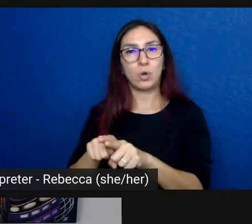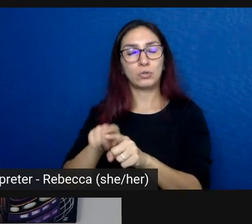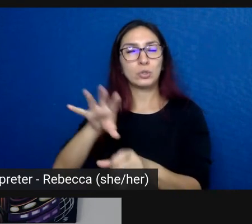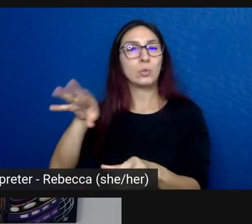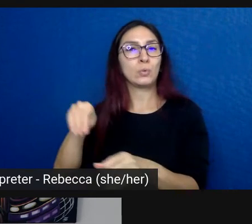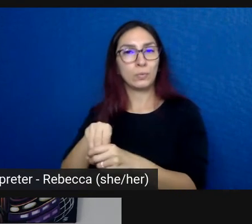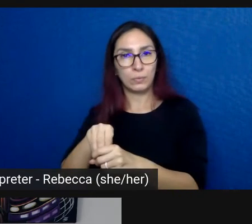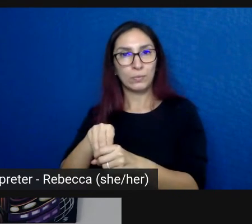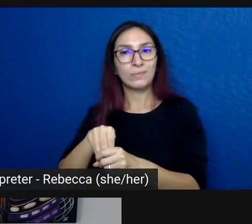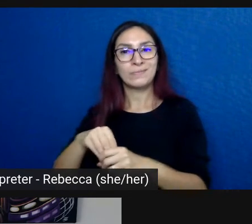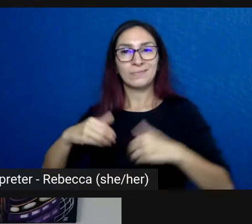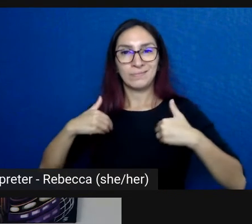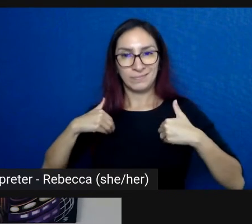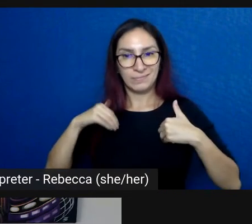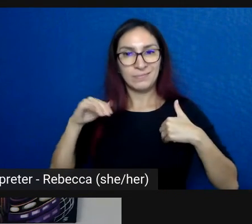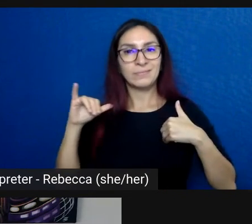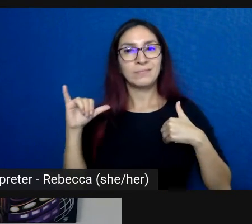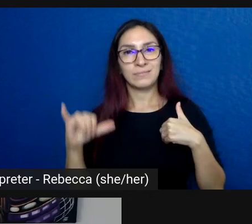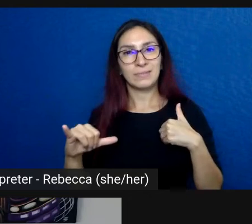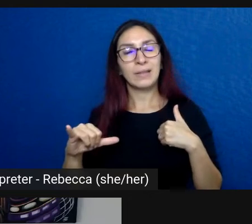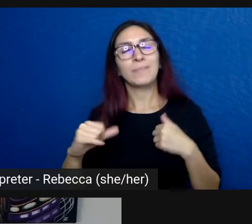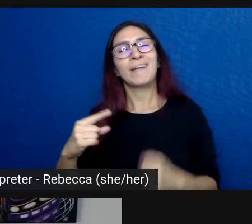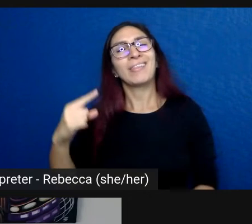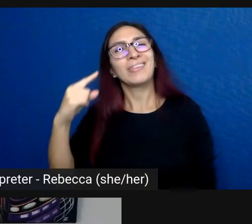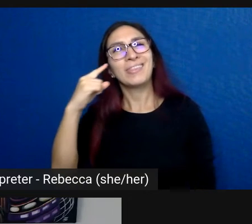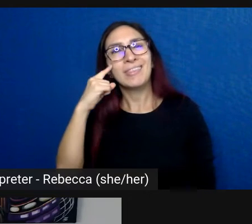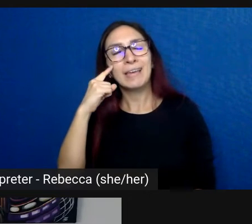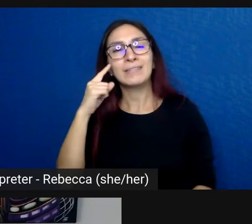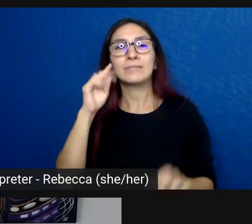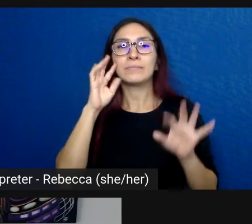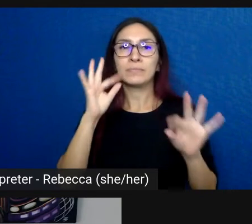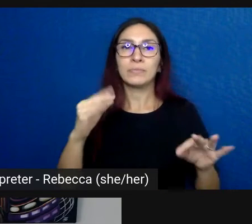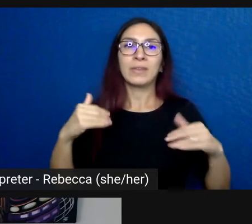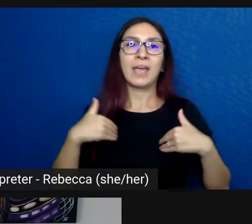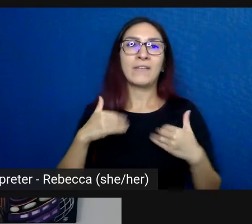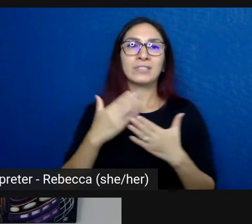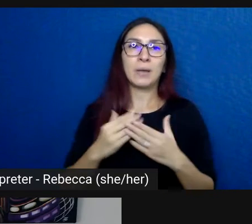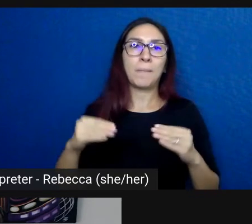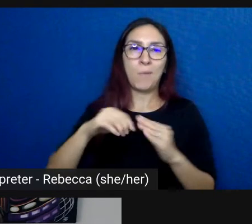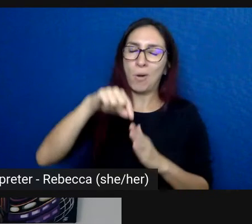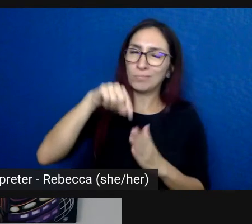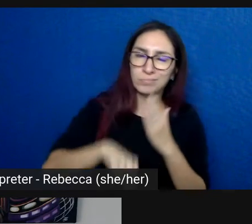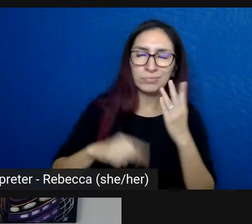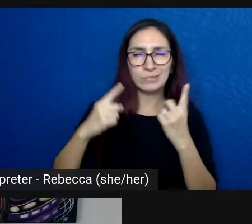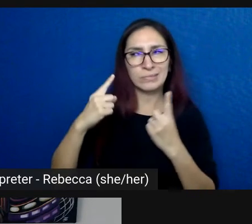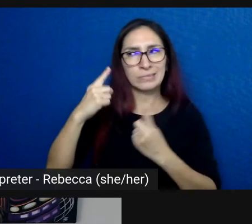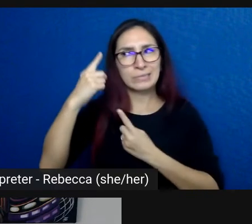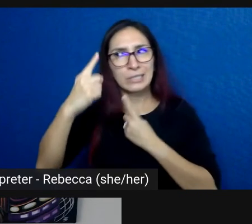I think there definitely are some further considerations in that instance, because you'll want